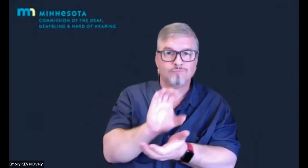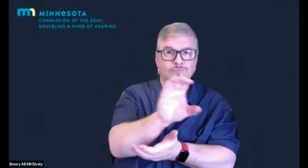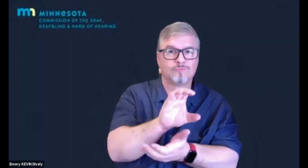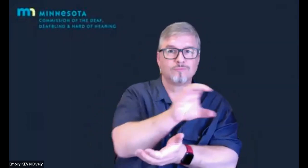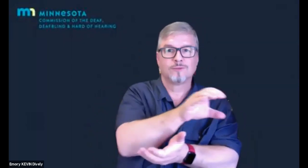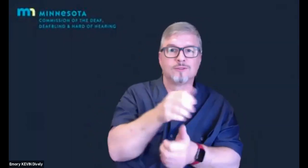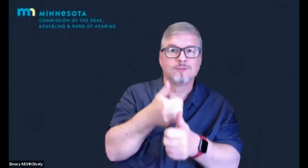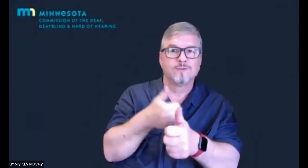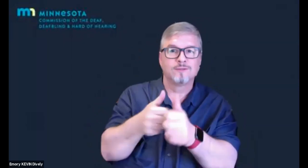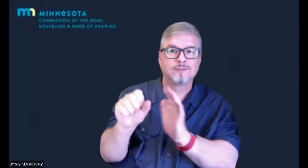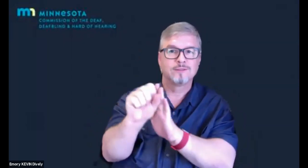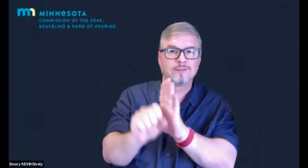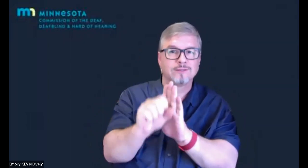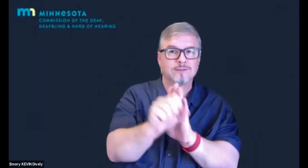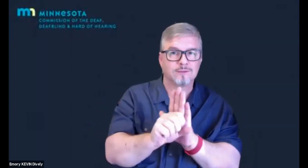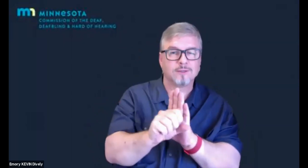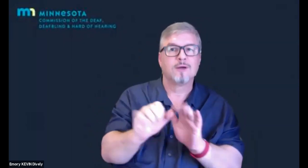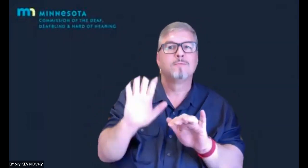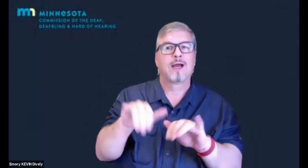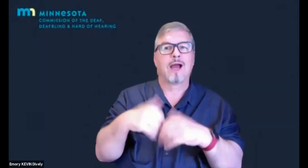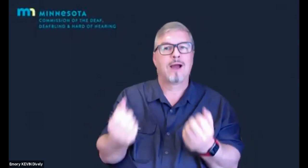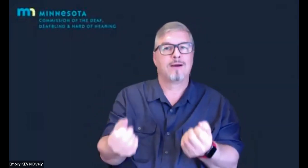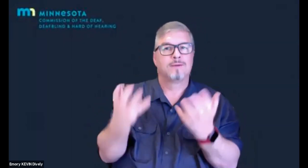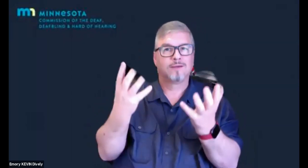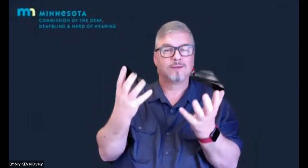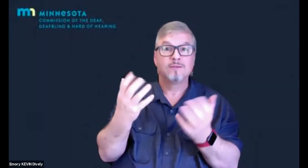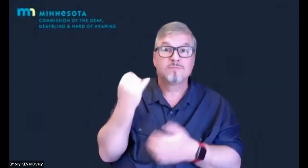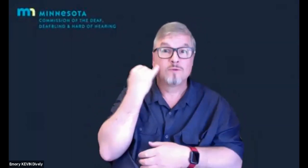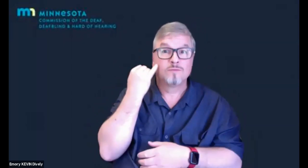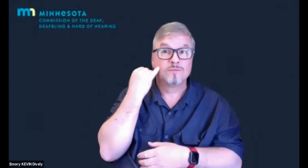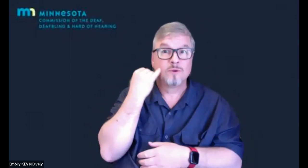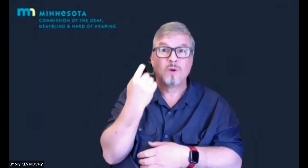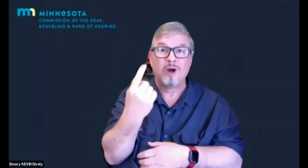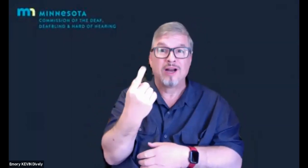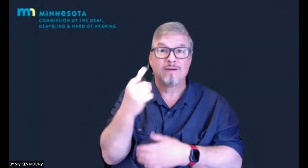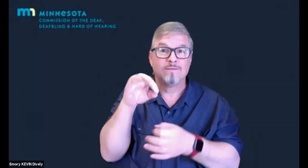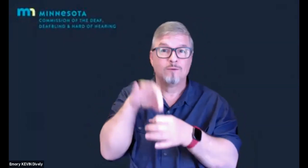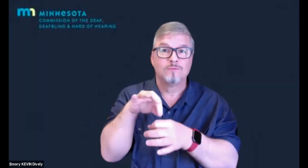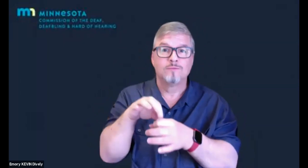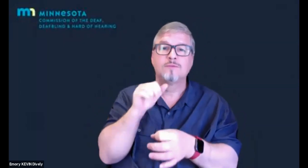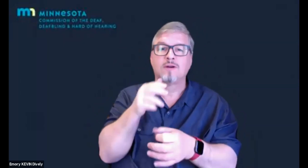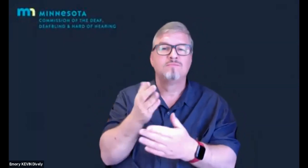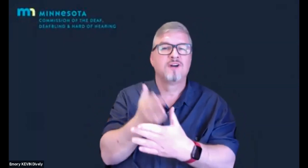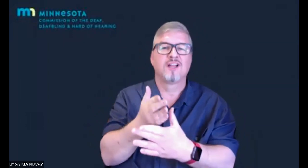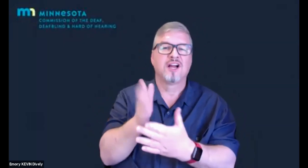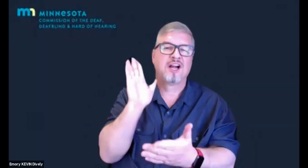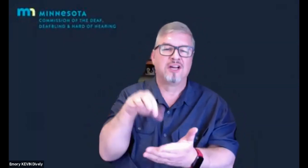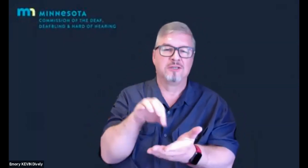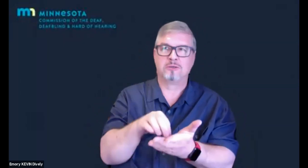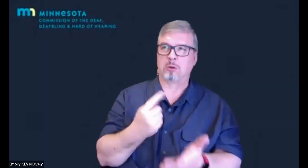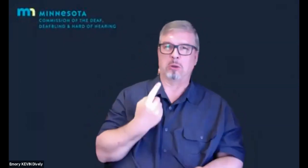I'd like to emphasize how important the census is. It's regarding money and how this money is spent based on each state's population. And